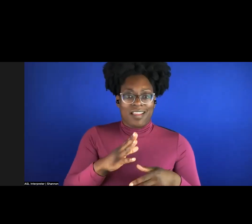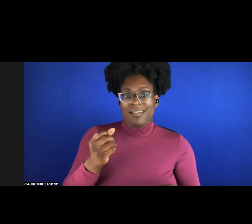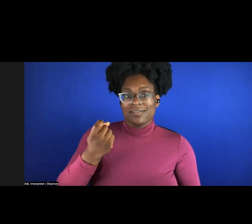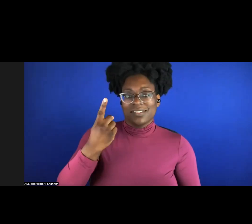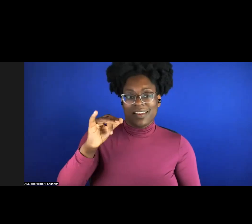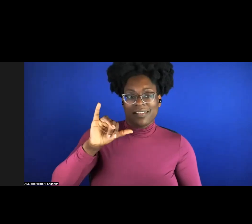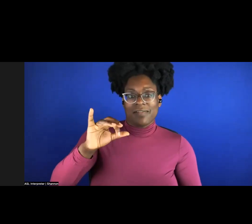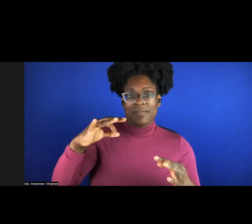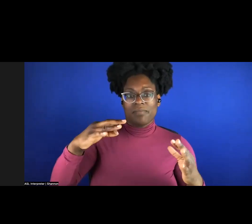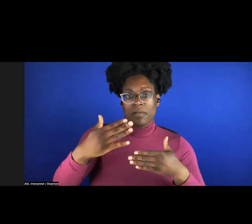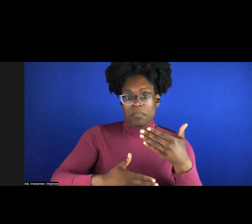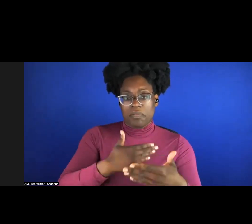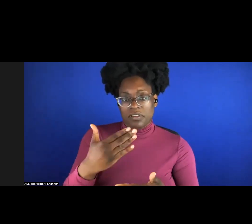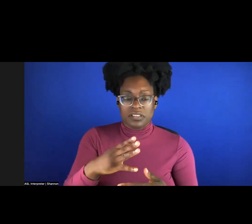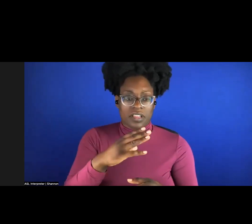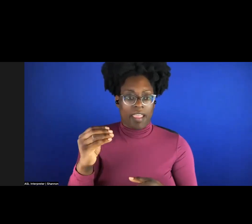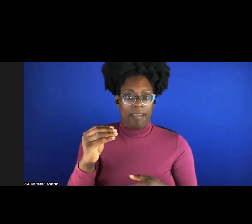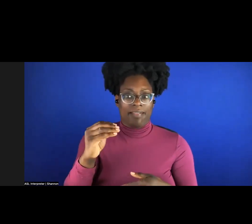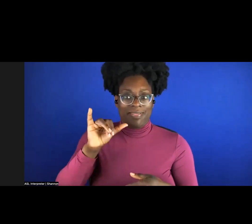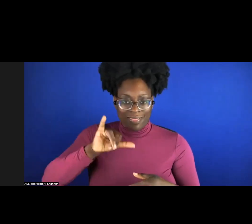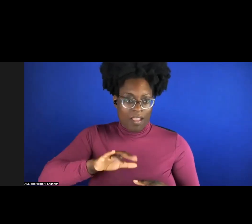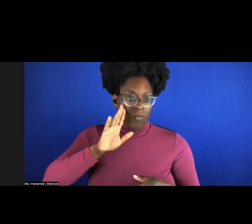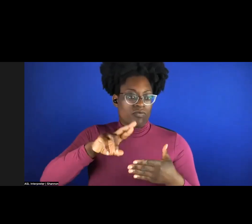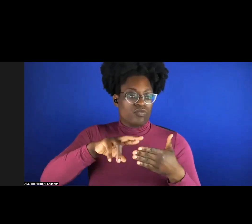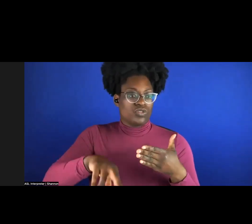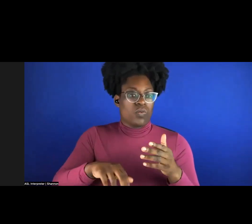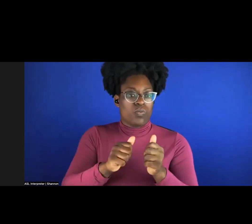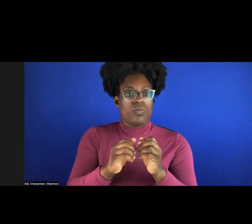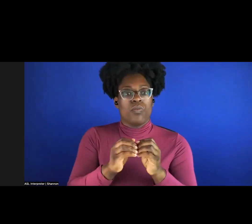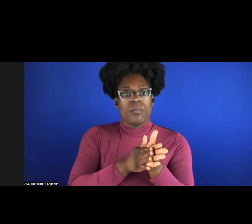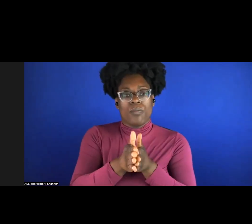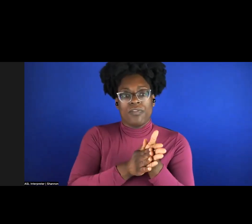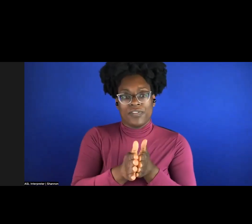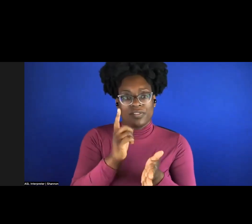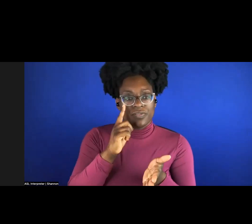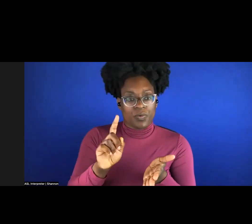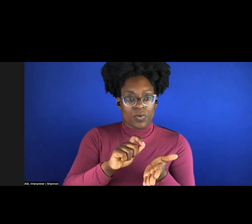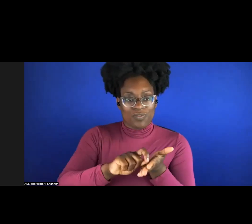Thanks very much, Laura. We're going to move on to our final presenter, Sarah-Jean Watt.